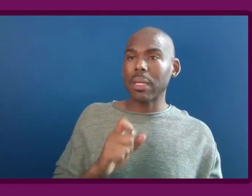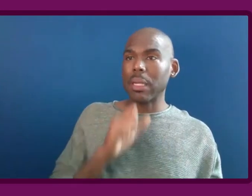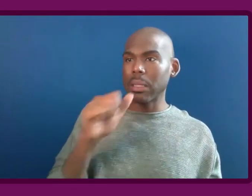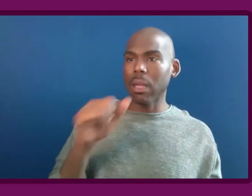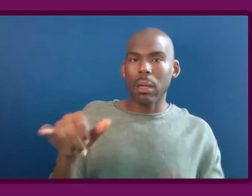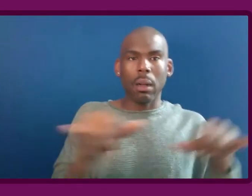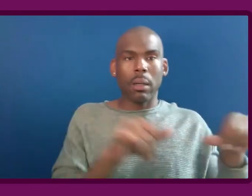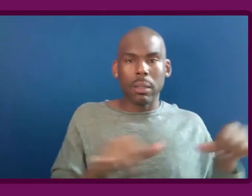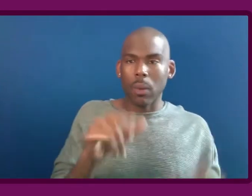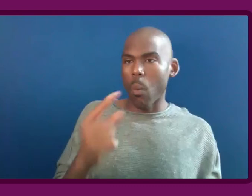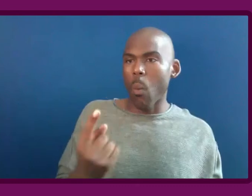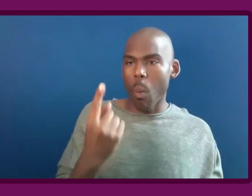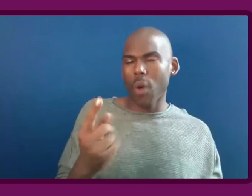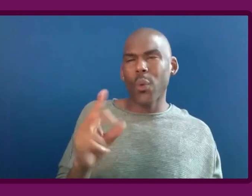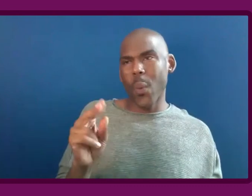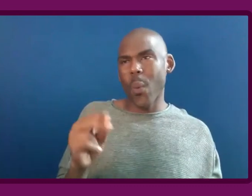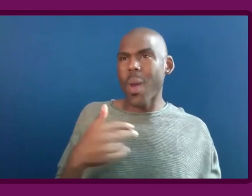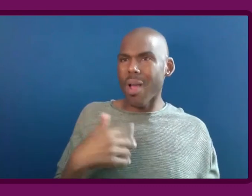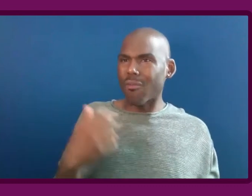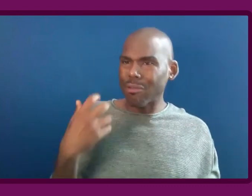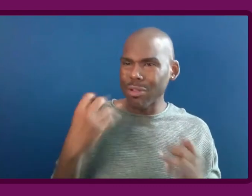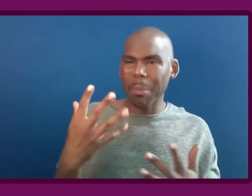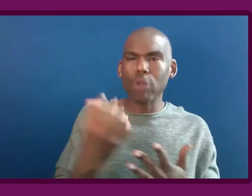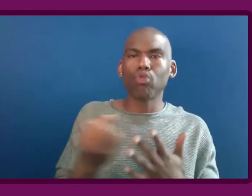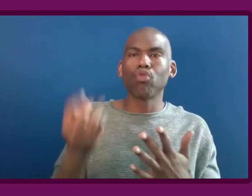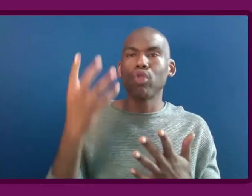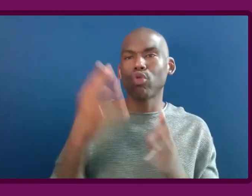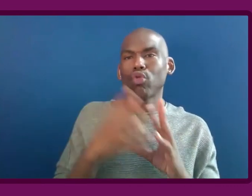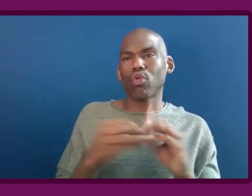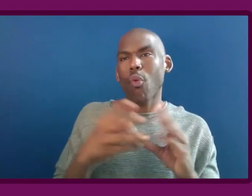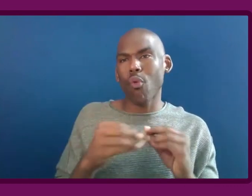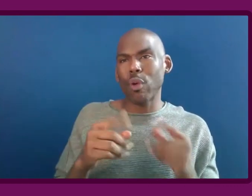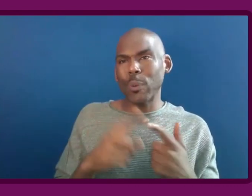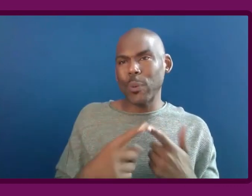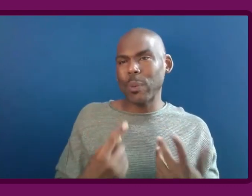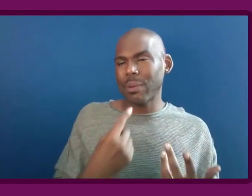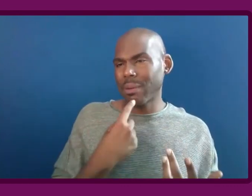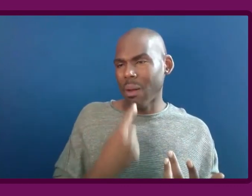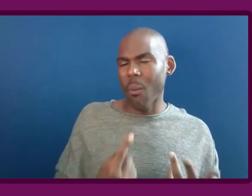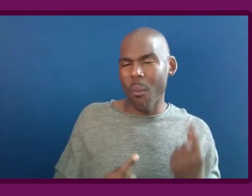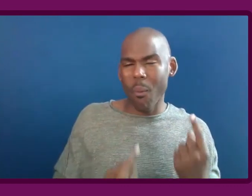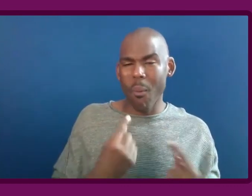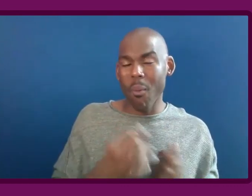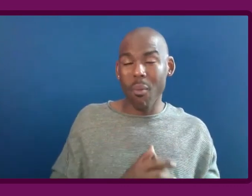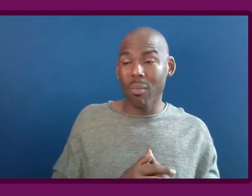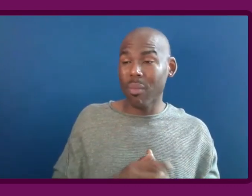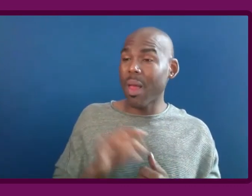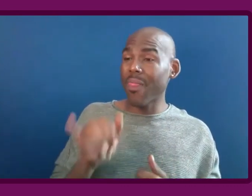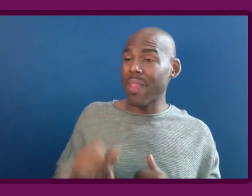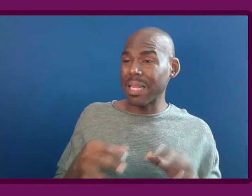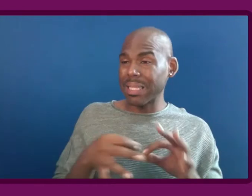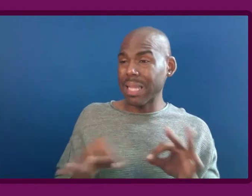not a monolith. There is so many rich stories to be told. That statement that you said that someone